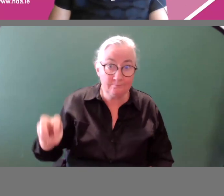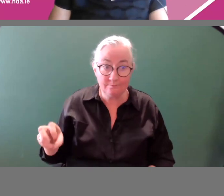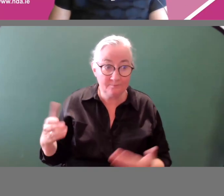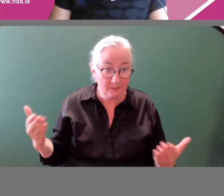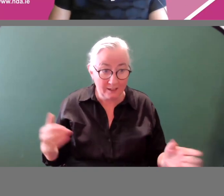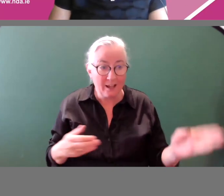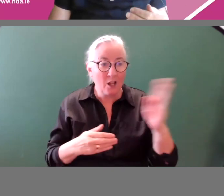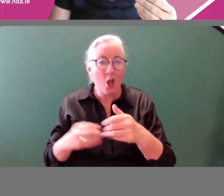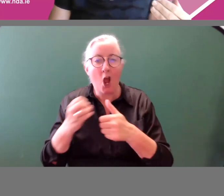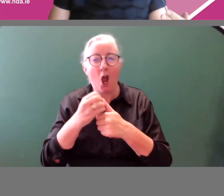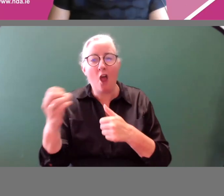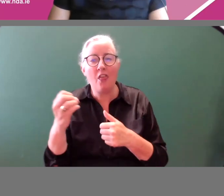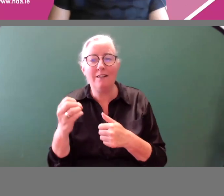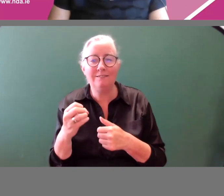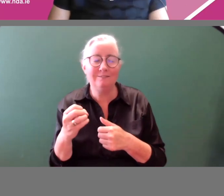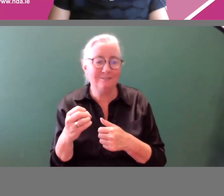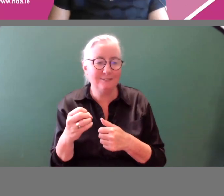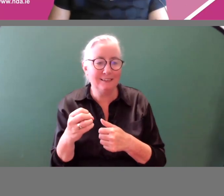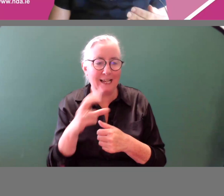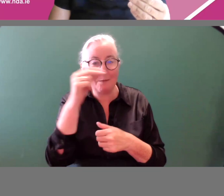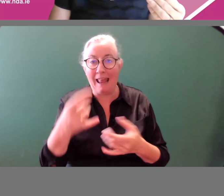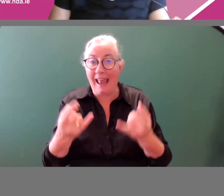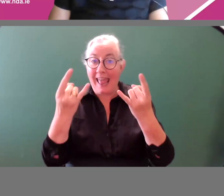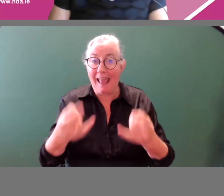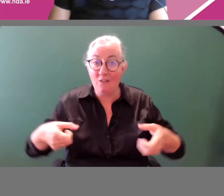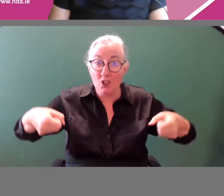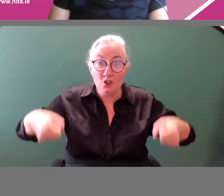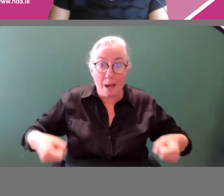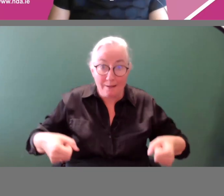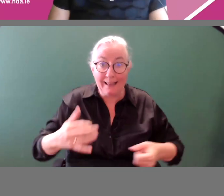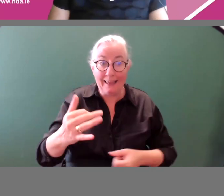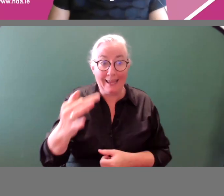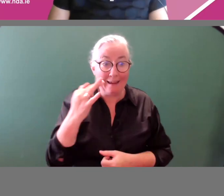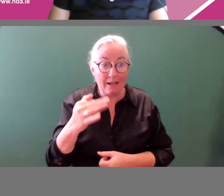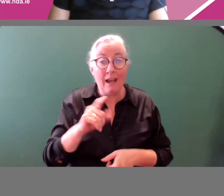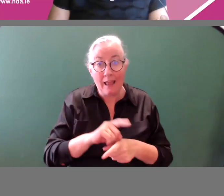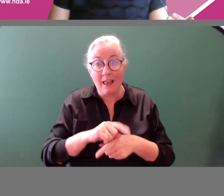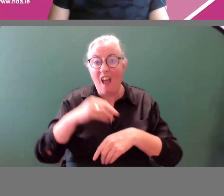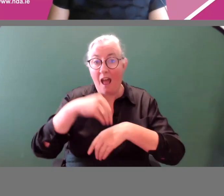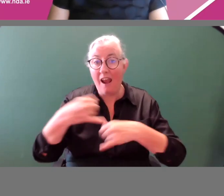stress and inconvenience. Heavy shopping, So maybe if you lived here you’d use on line shopping more,